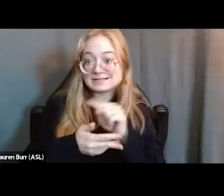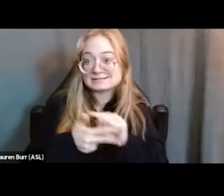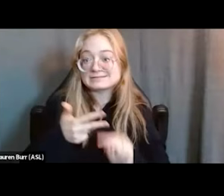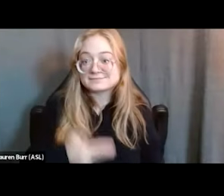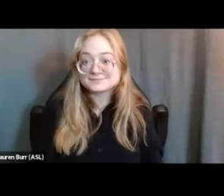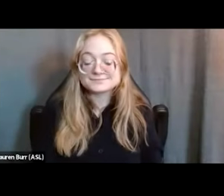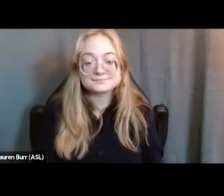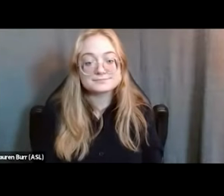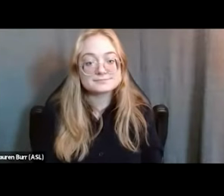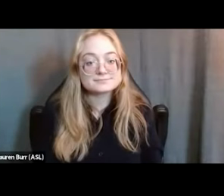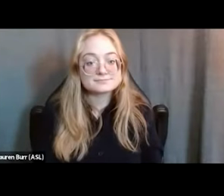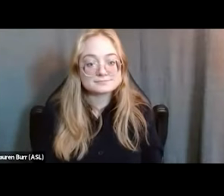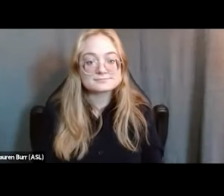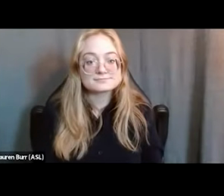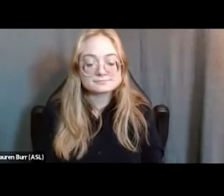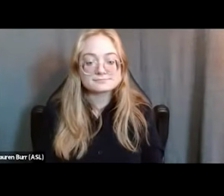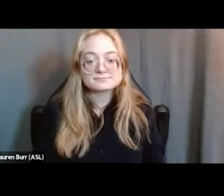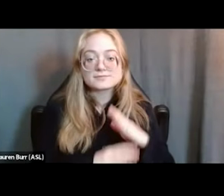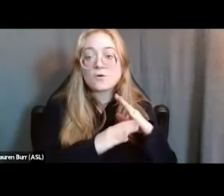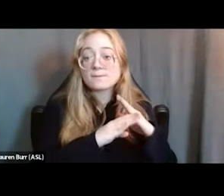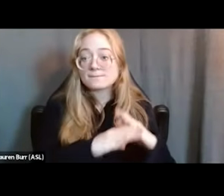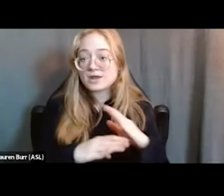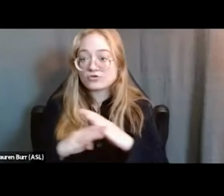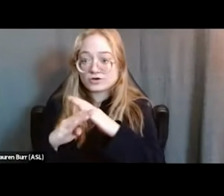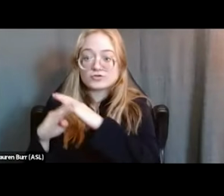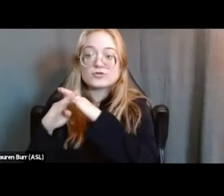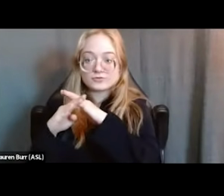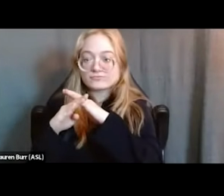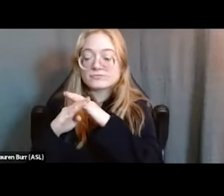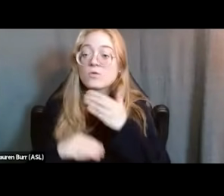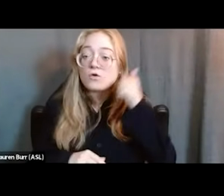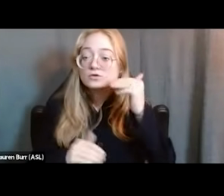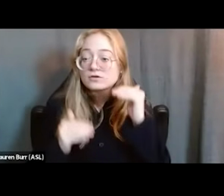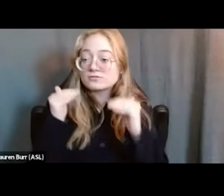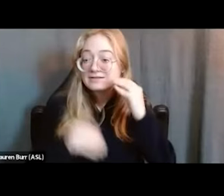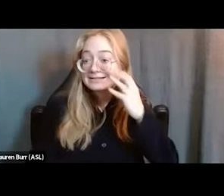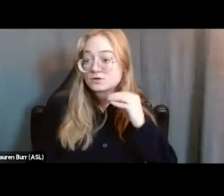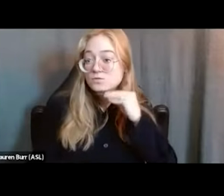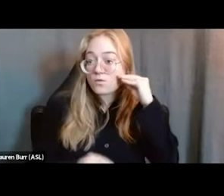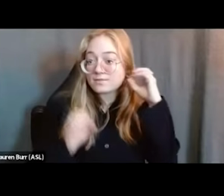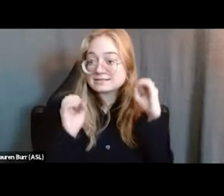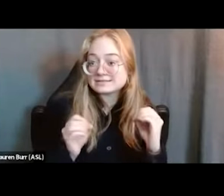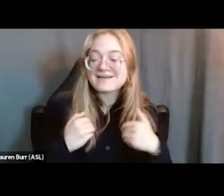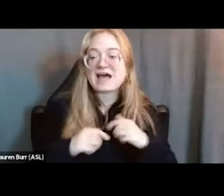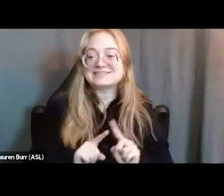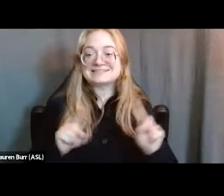In addition to barriers to address healthcare needs, older adults experiencing homelessness also have different barriers to accessing shelter